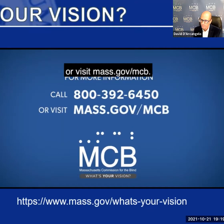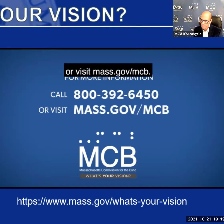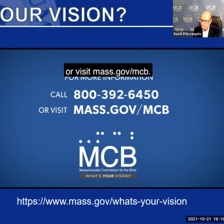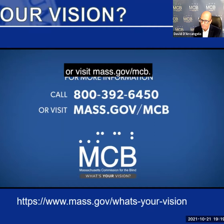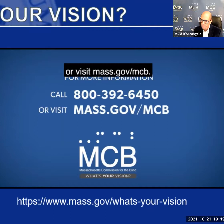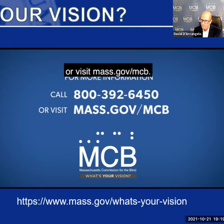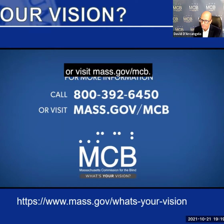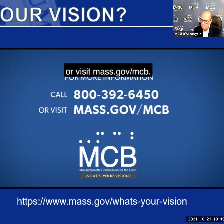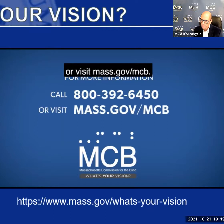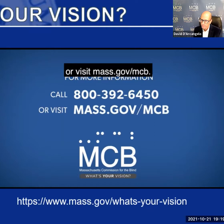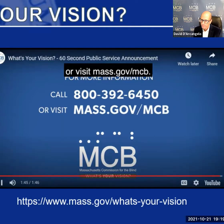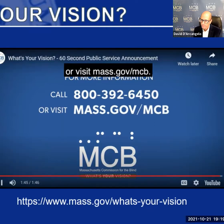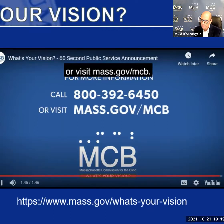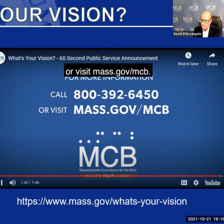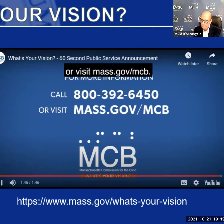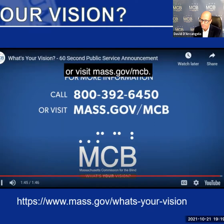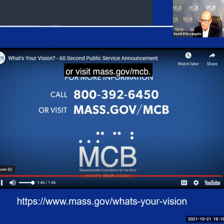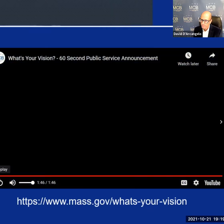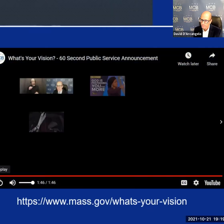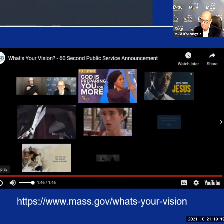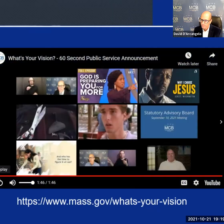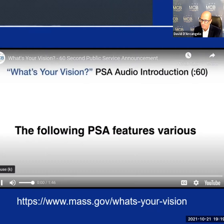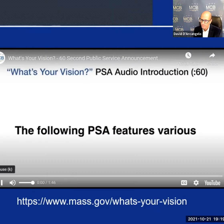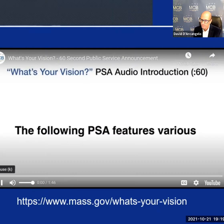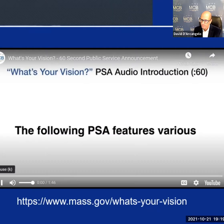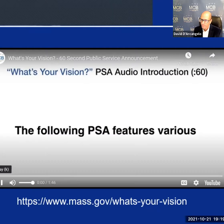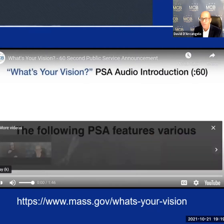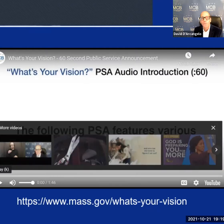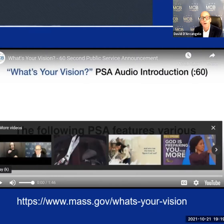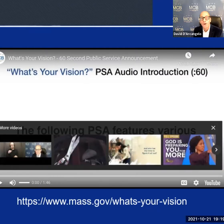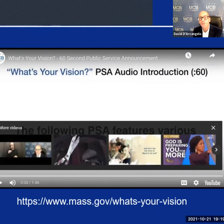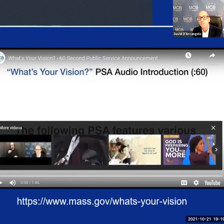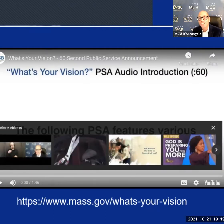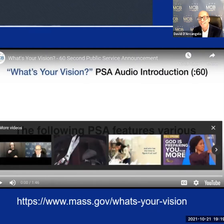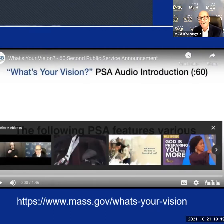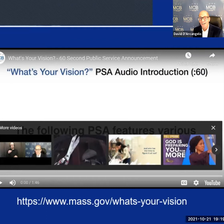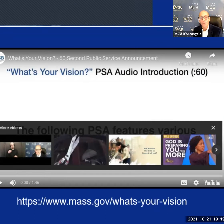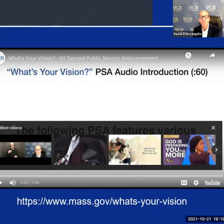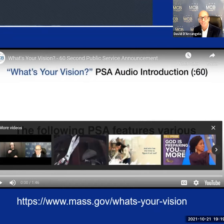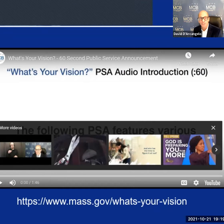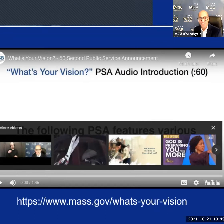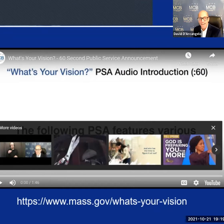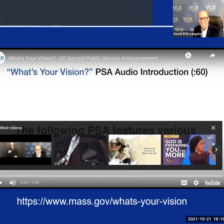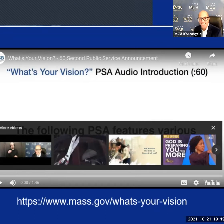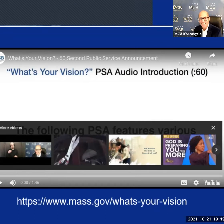Well, I hope, I hope you enjoyed that.